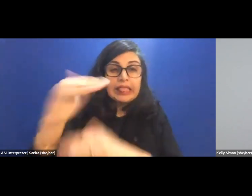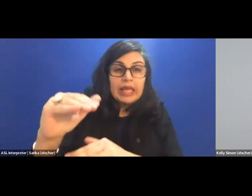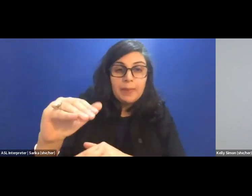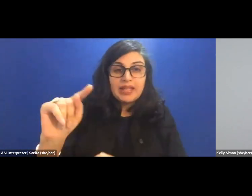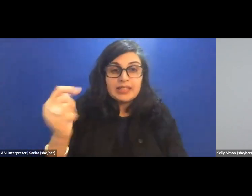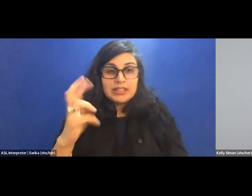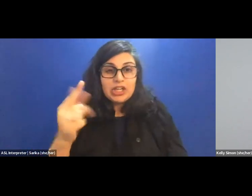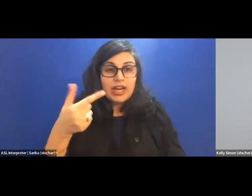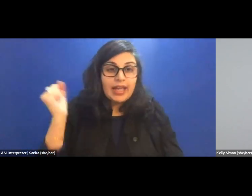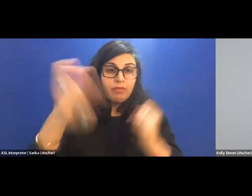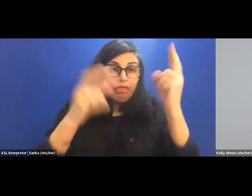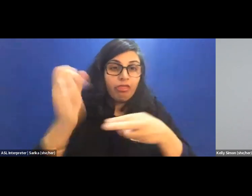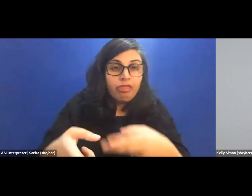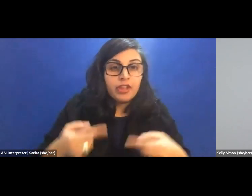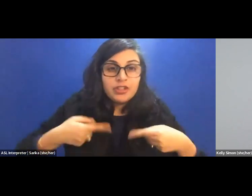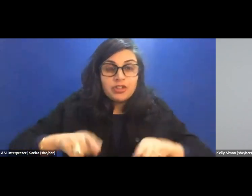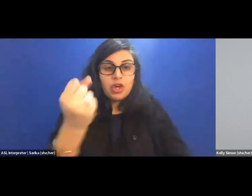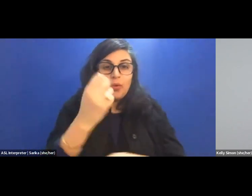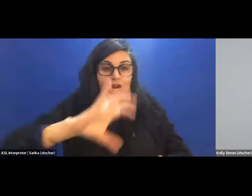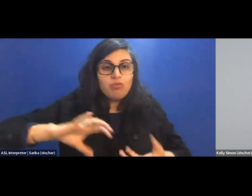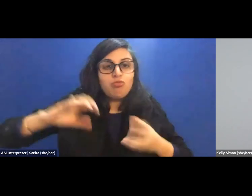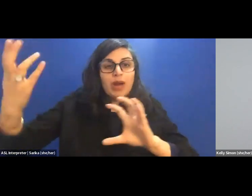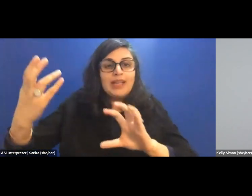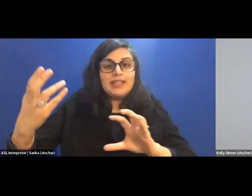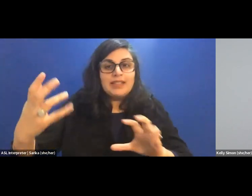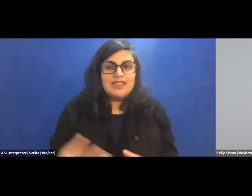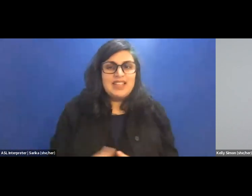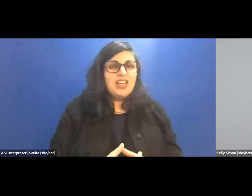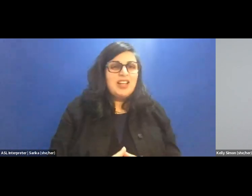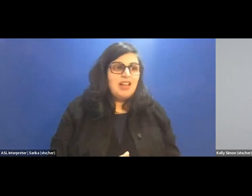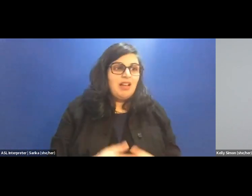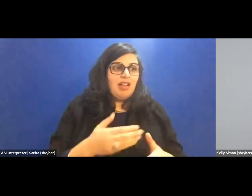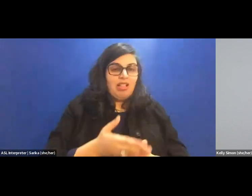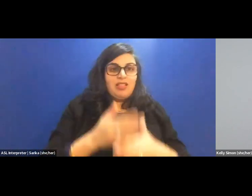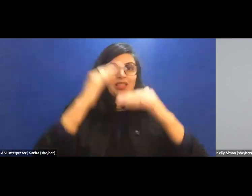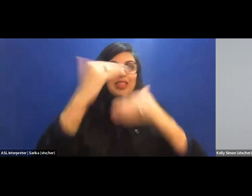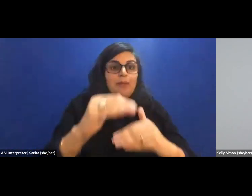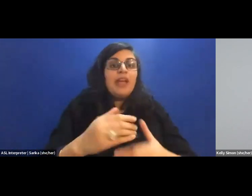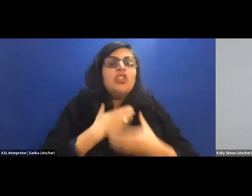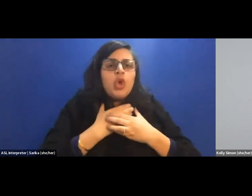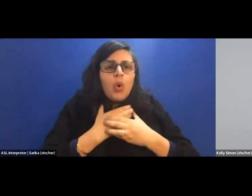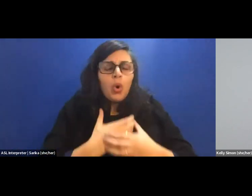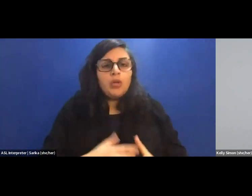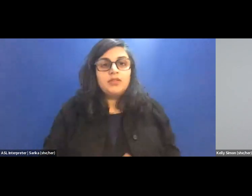The legislature stepped in during a 2020 special session and limited tear gas to use during riots.